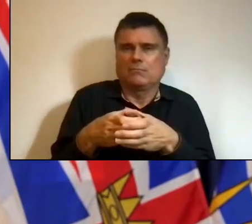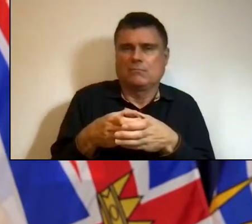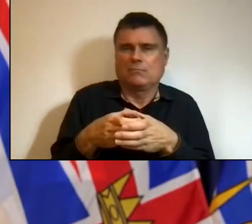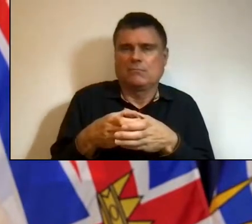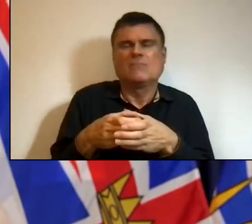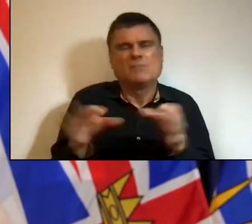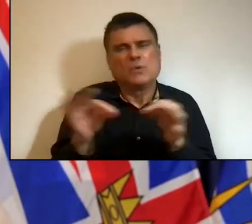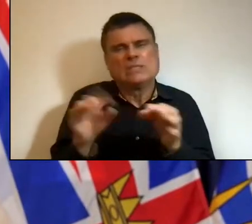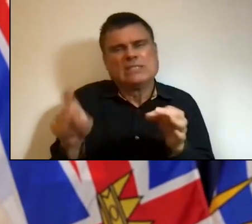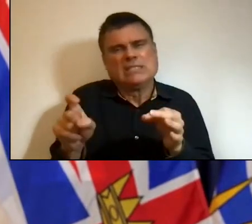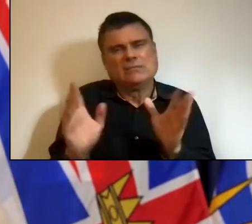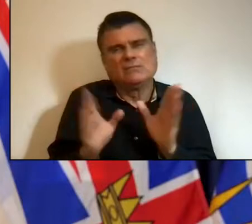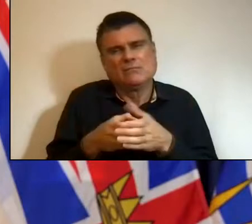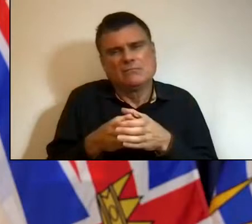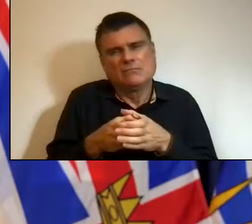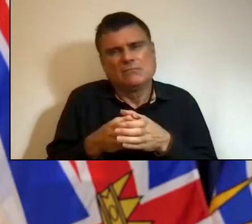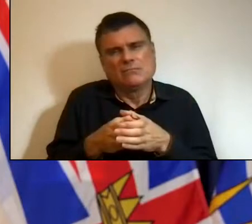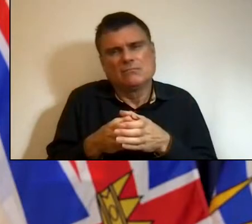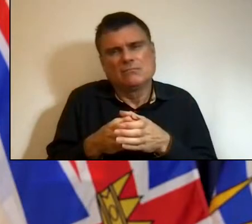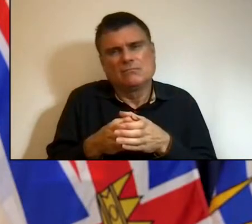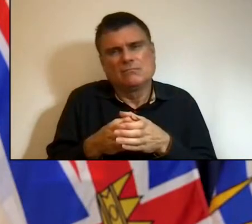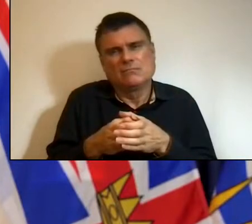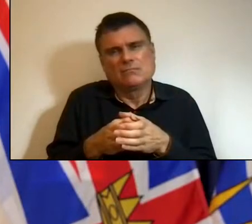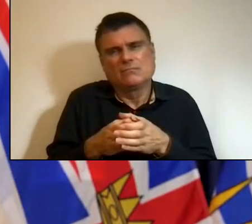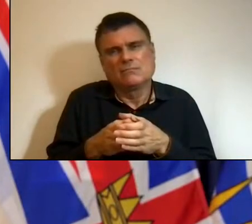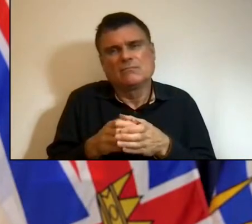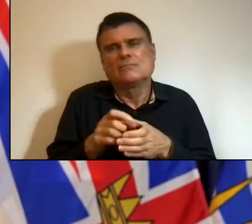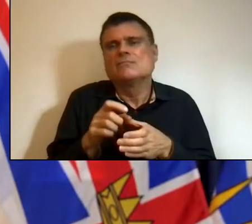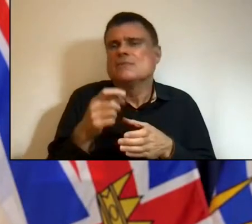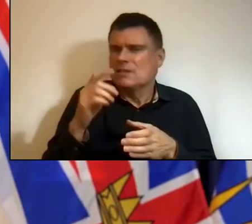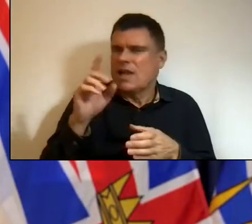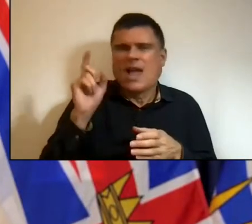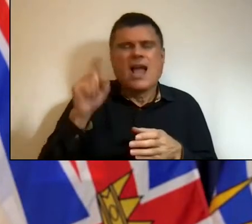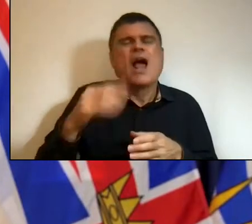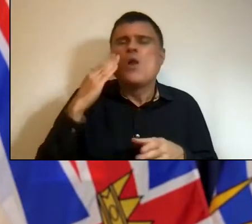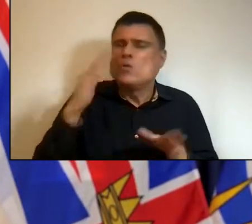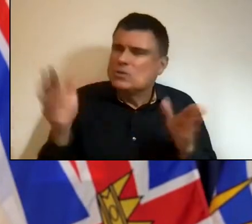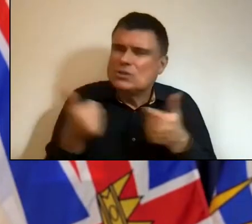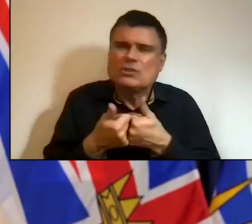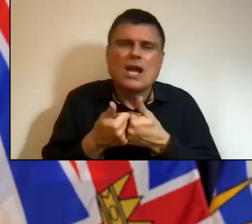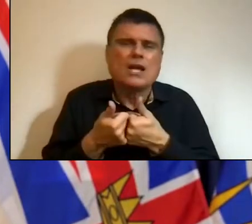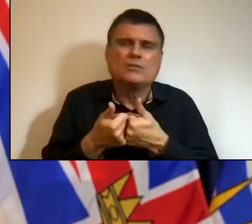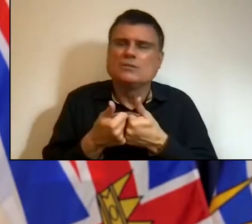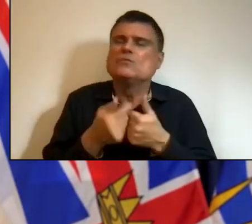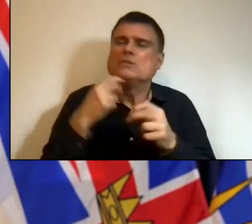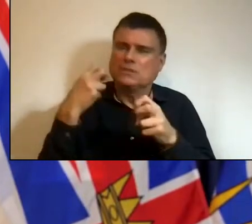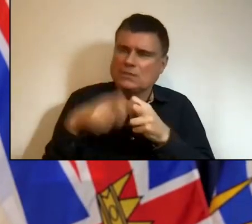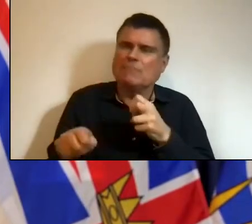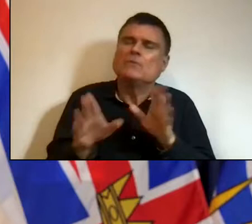and we understand it's very difficult. This is something